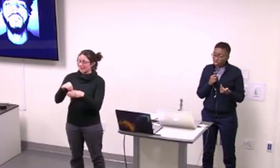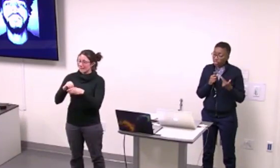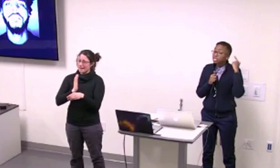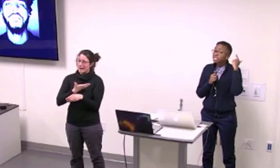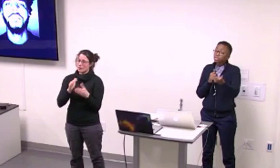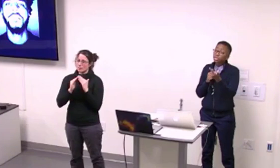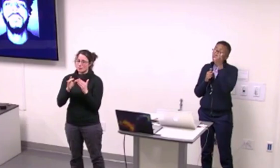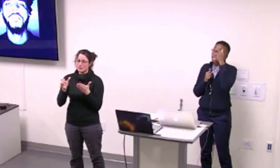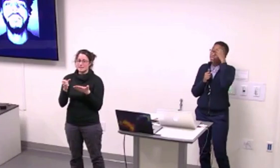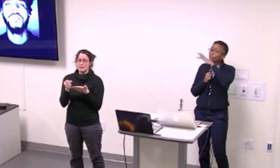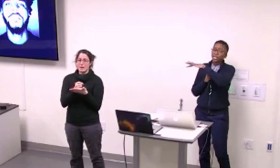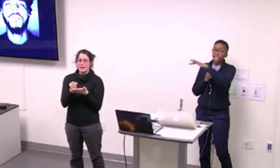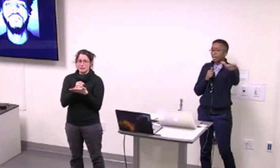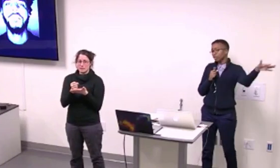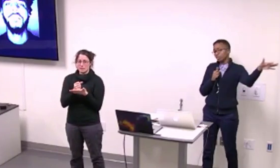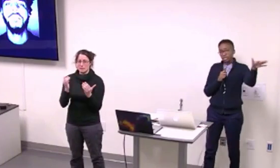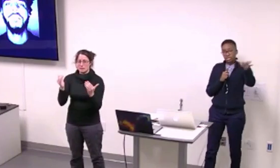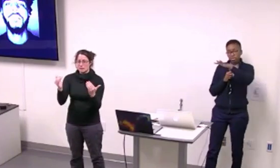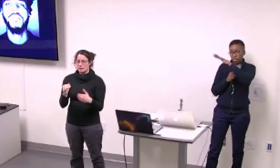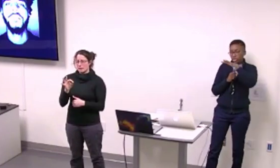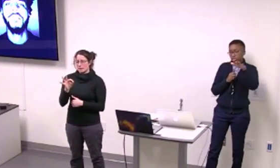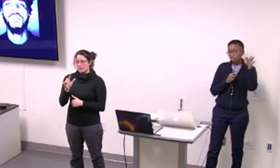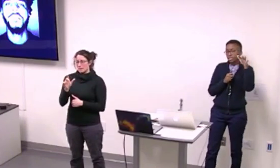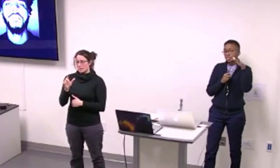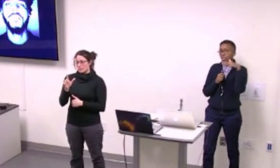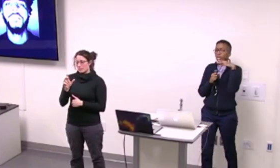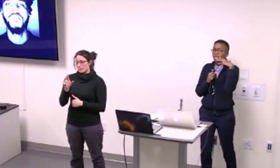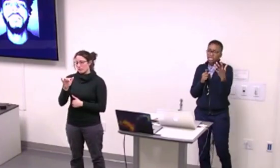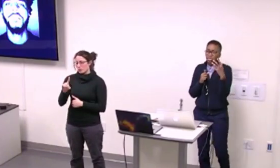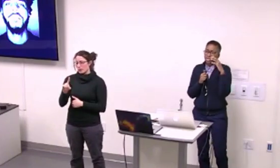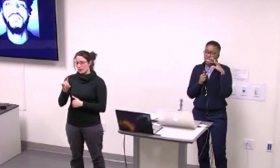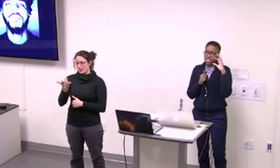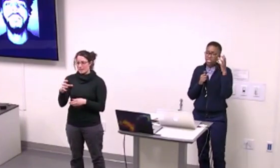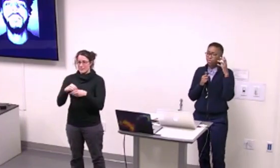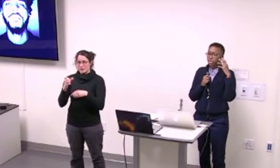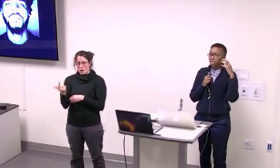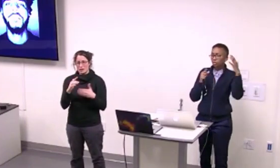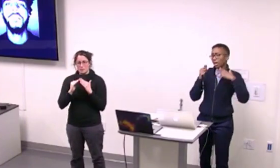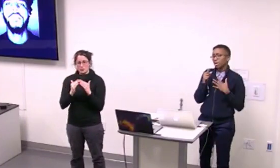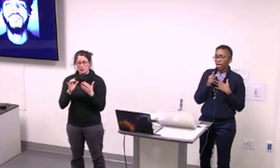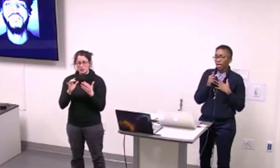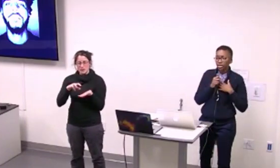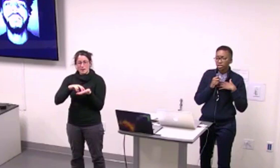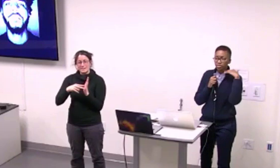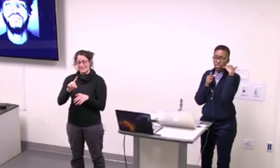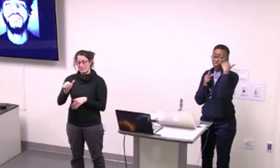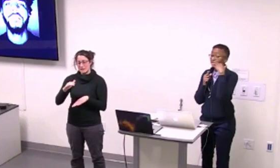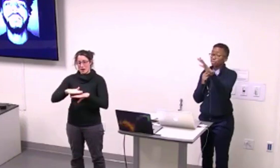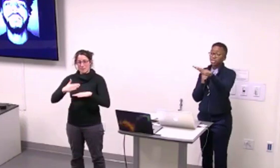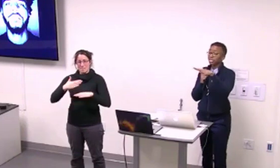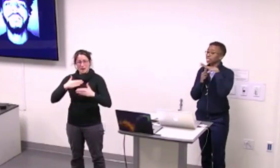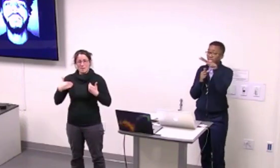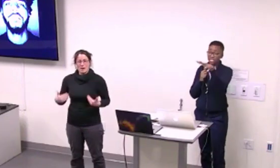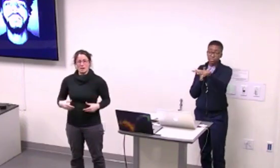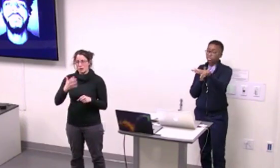Disability is fluid in everyone's communities, right? That just means disability on my body looks very different. It could be the exact same disability.